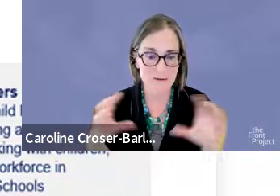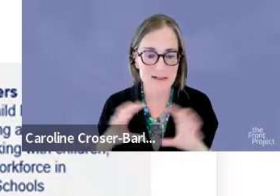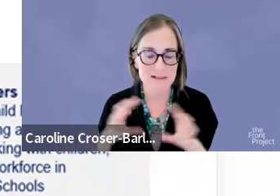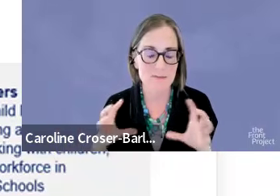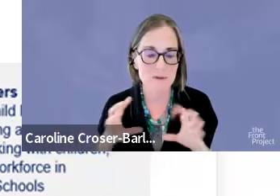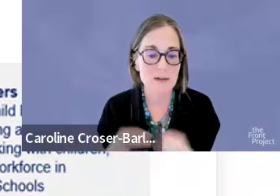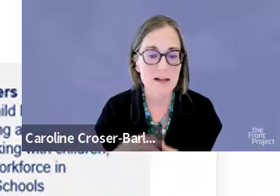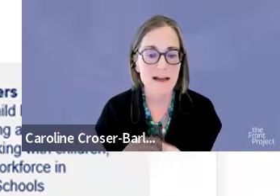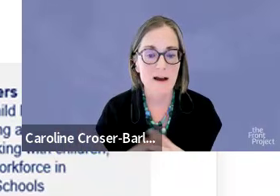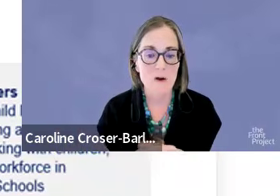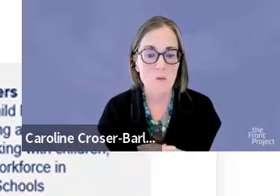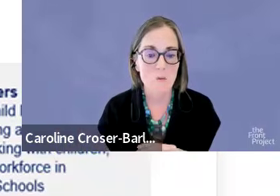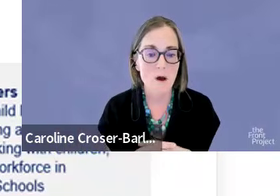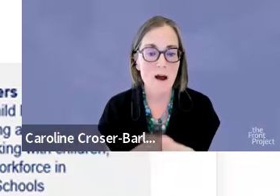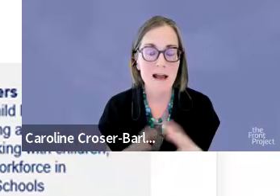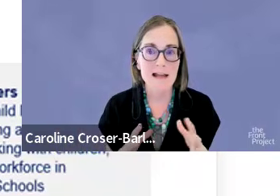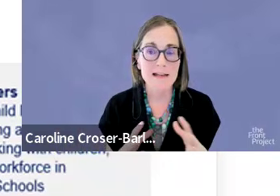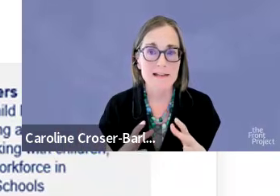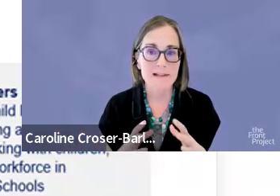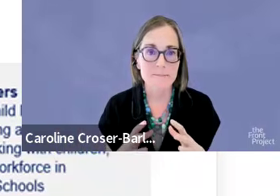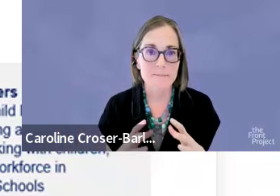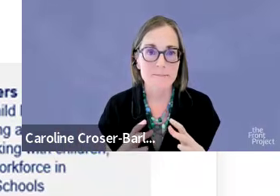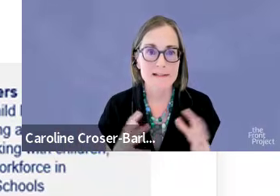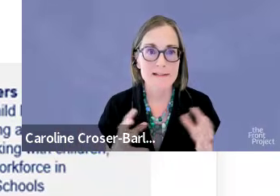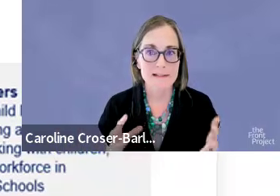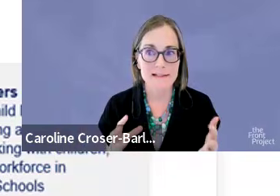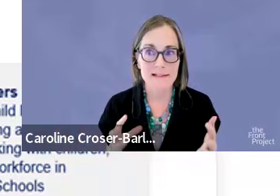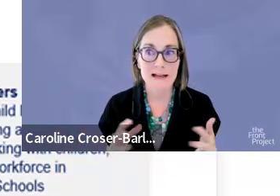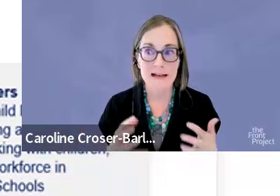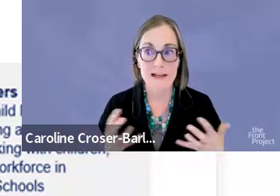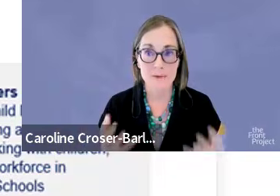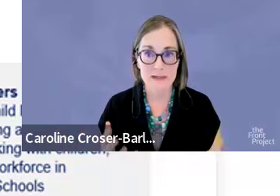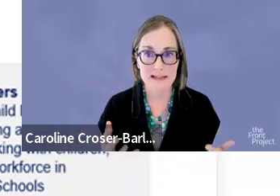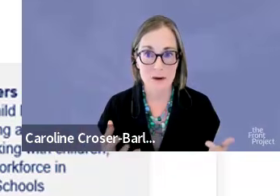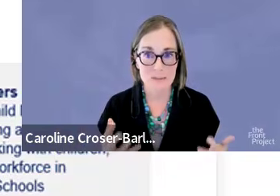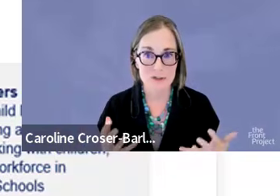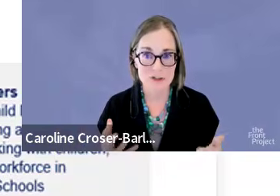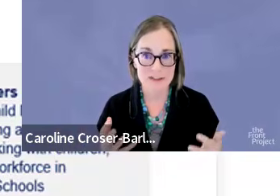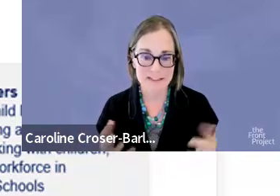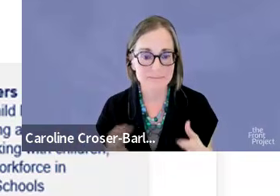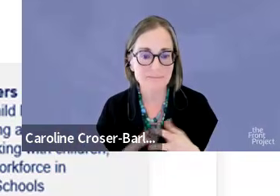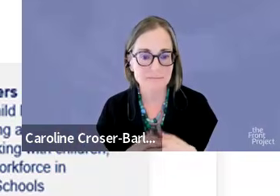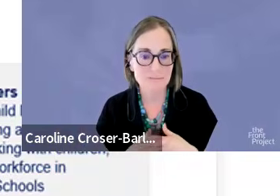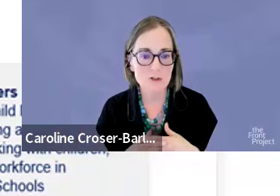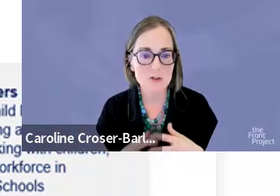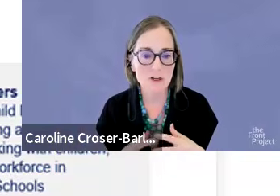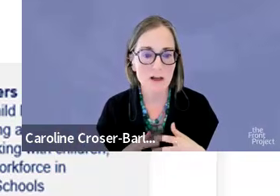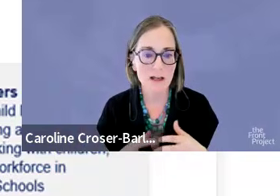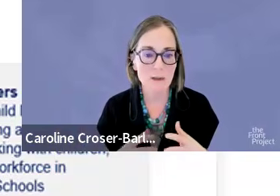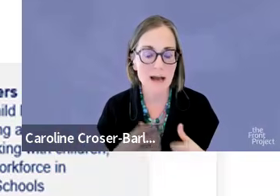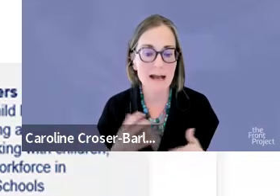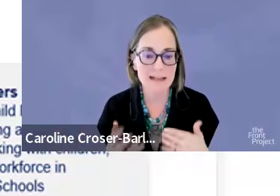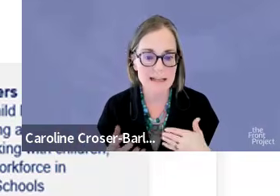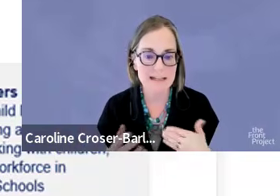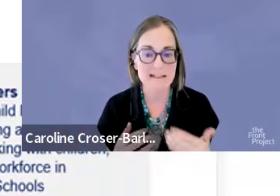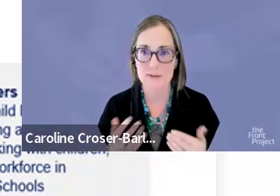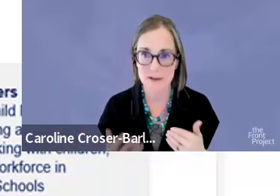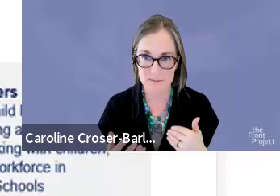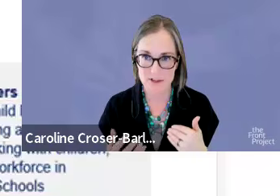Kids is quite a different model. Now, why is this an equity opportunity? Partly it's an equity